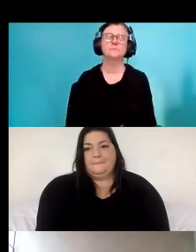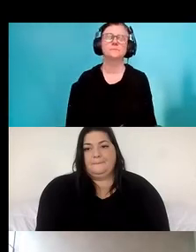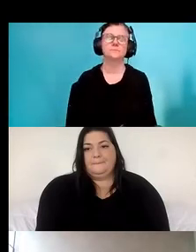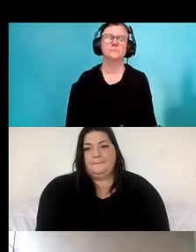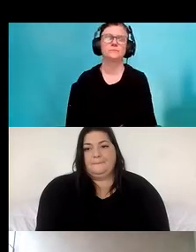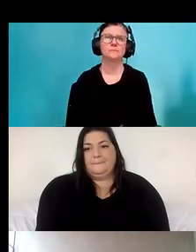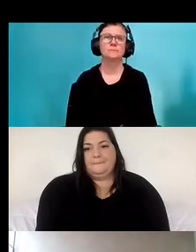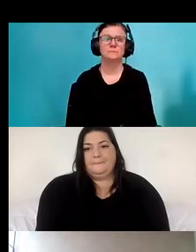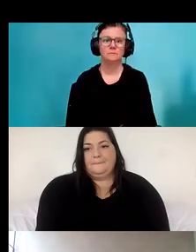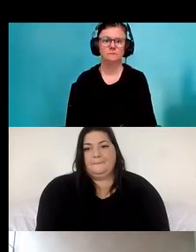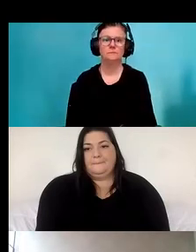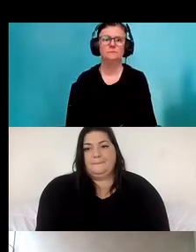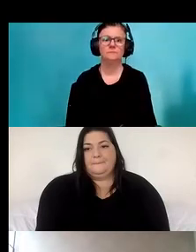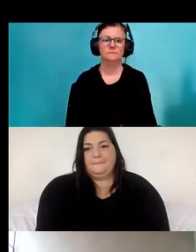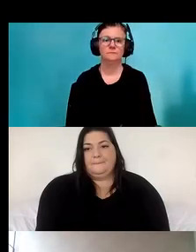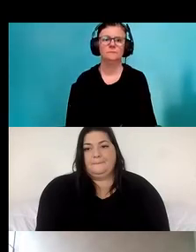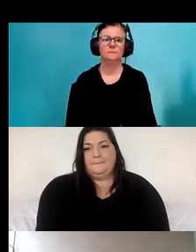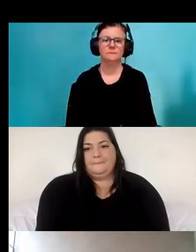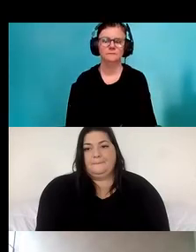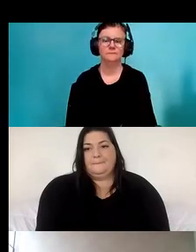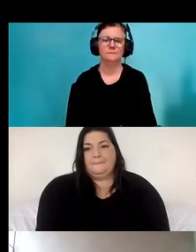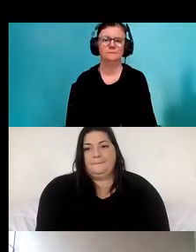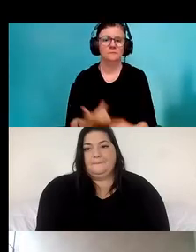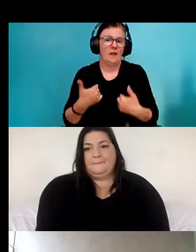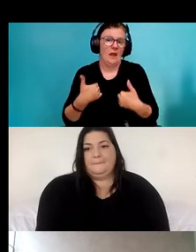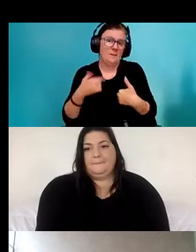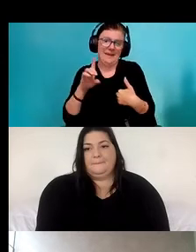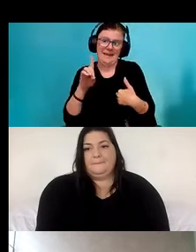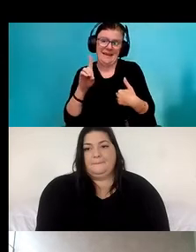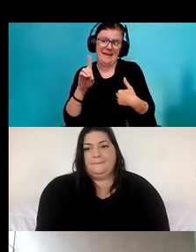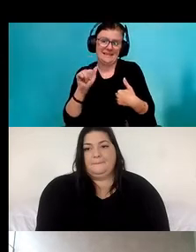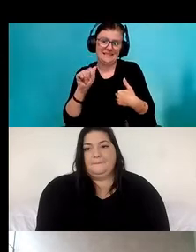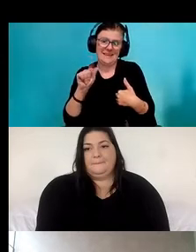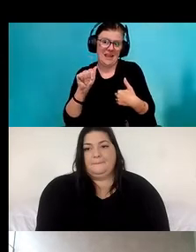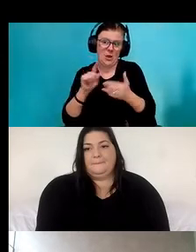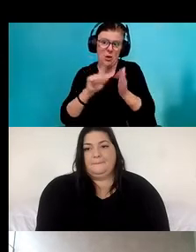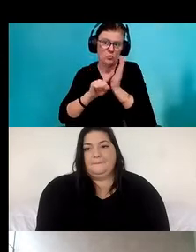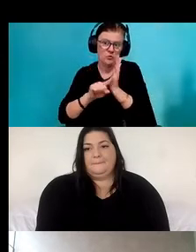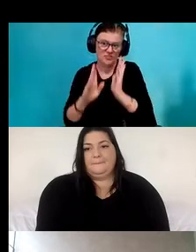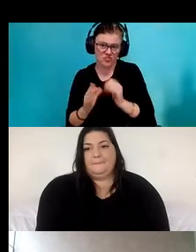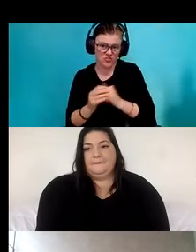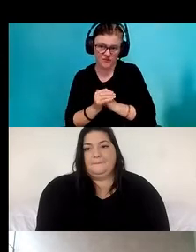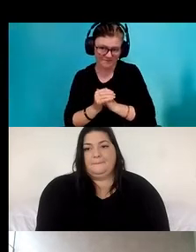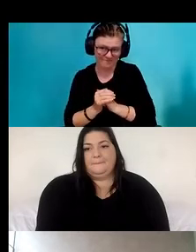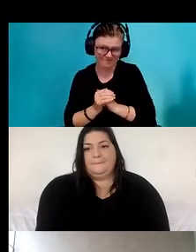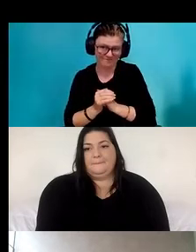So as a data researcher myself, I would be missing an opportunity here